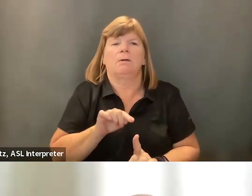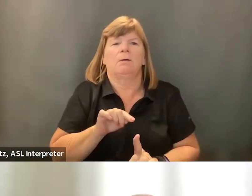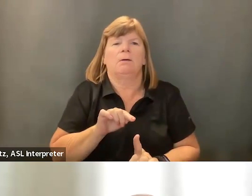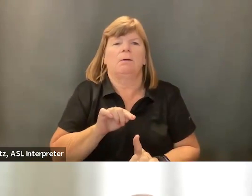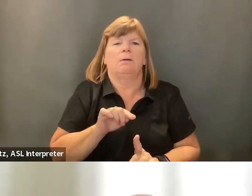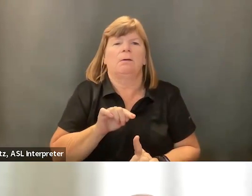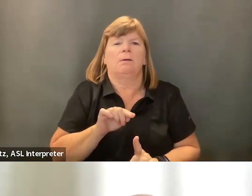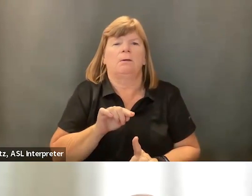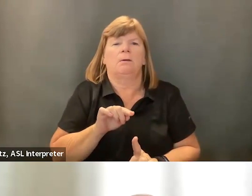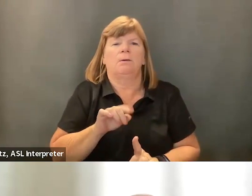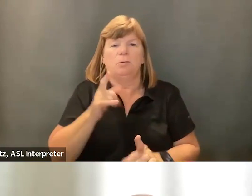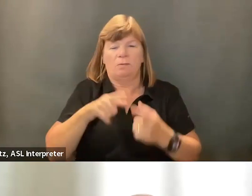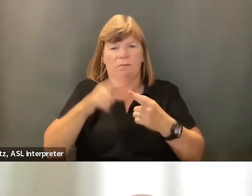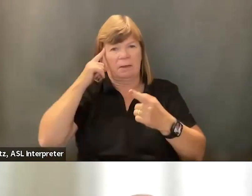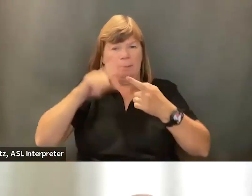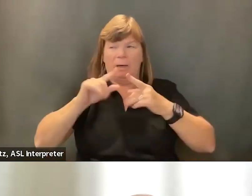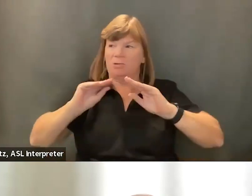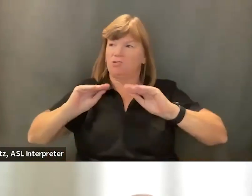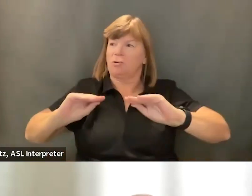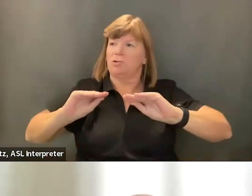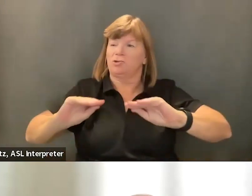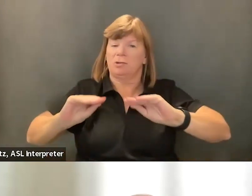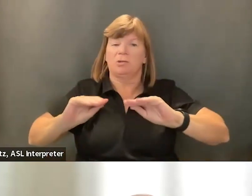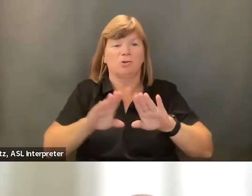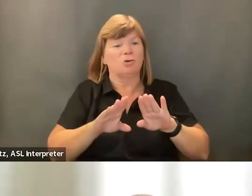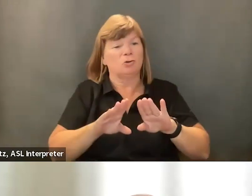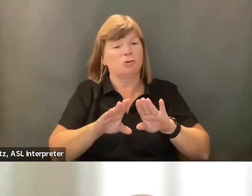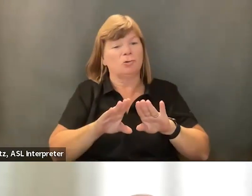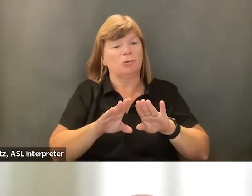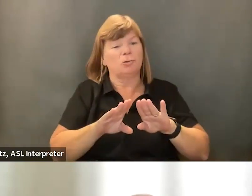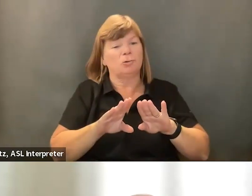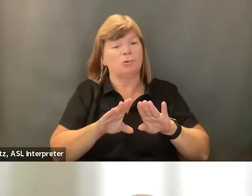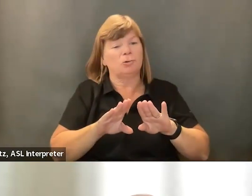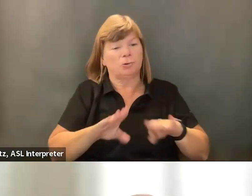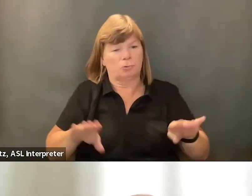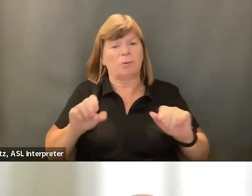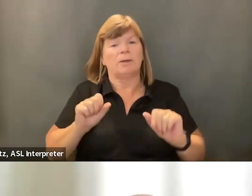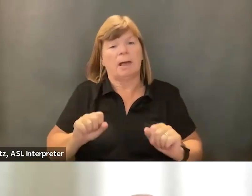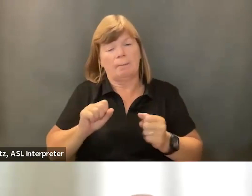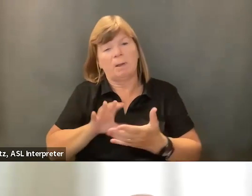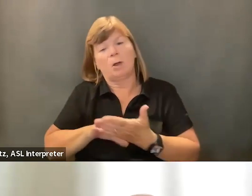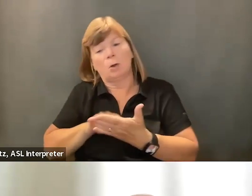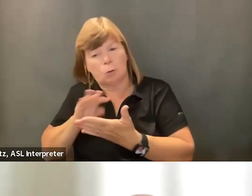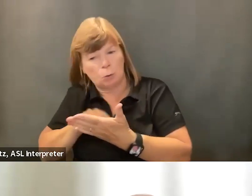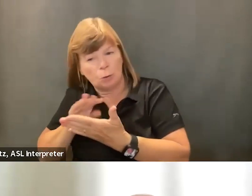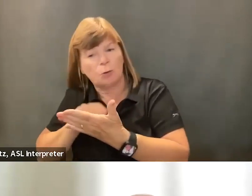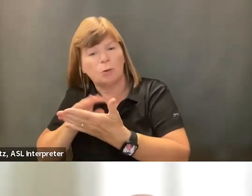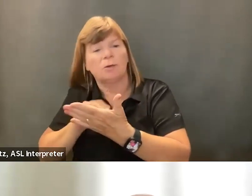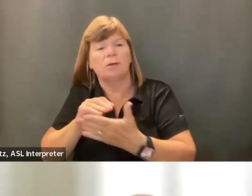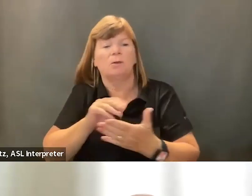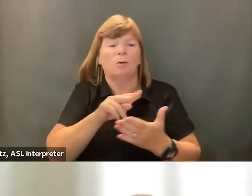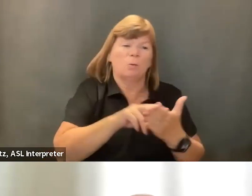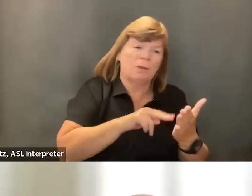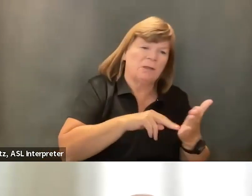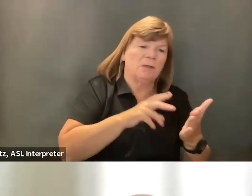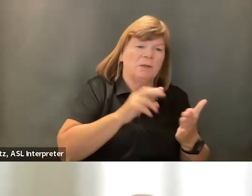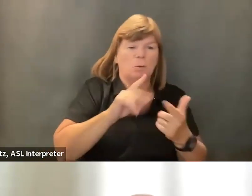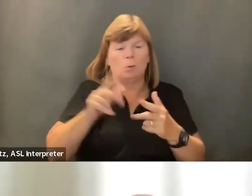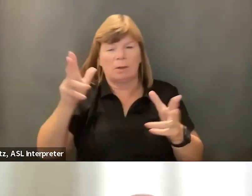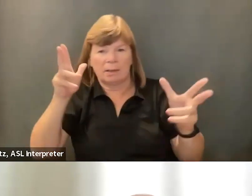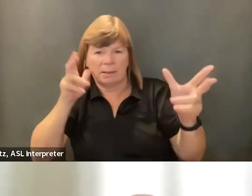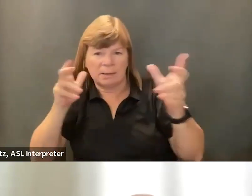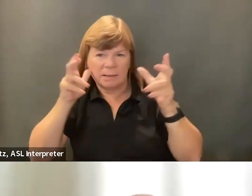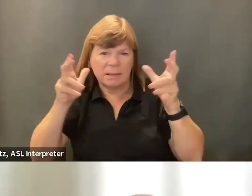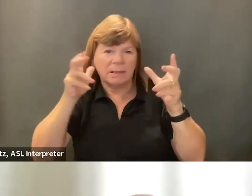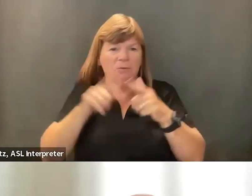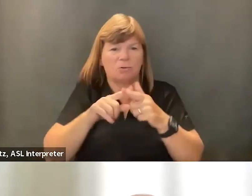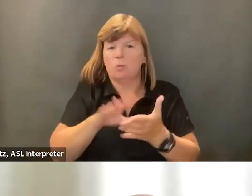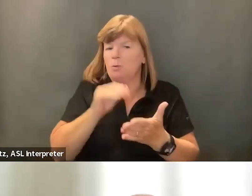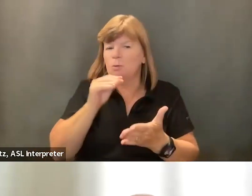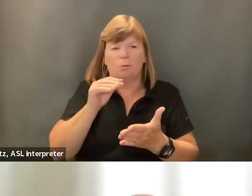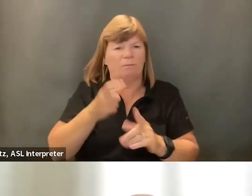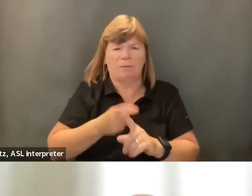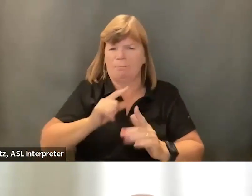uh instruction children can be learning or reading or listening to learn right from the beginning and